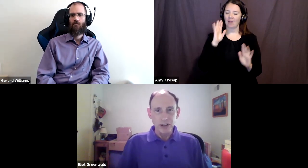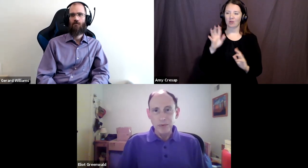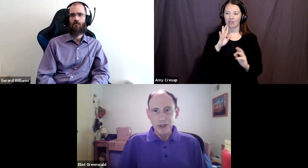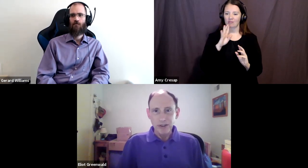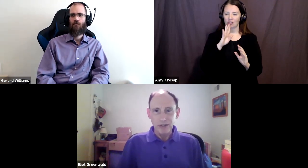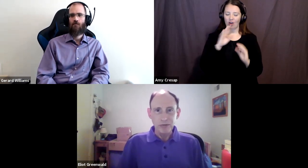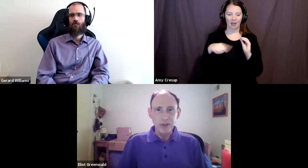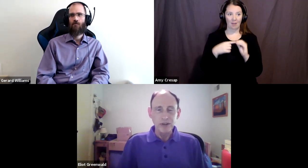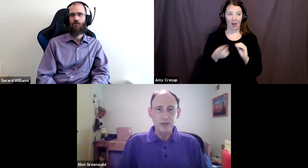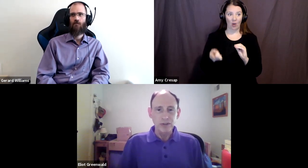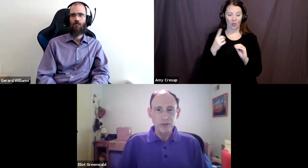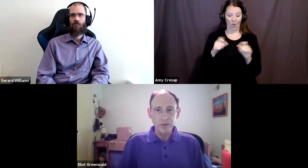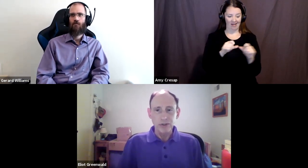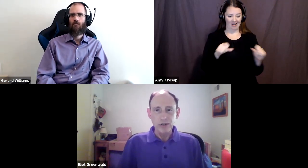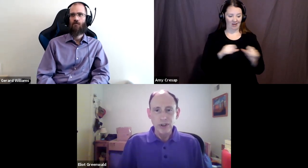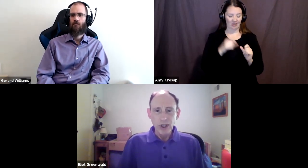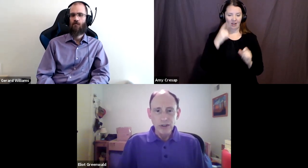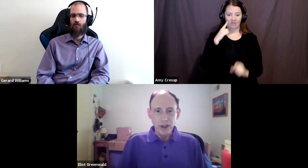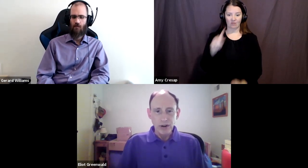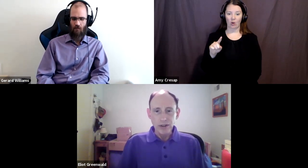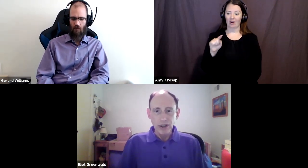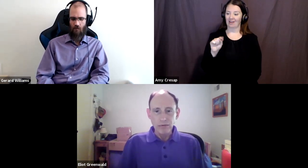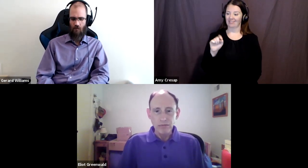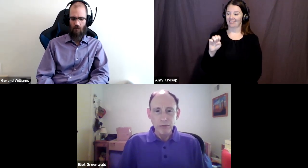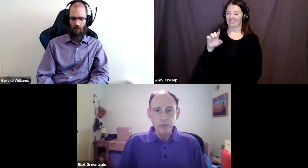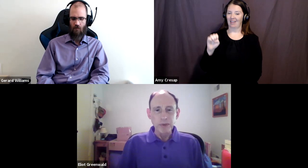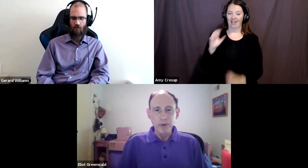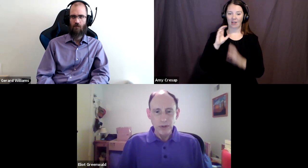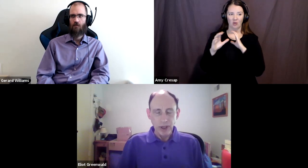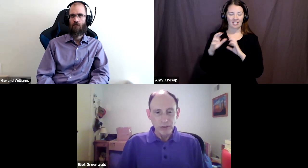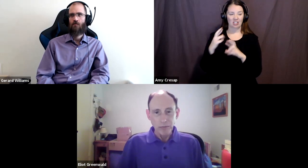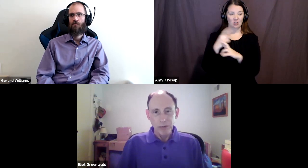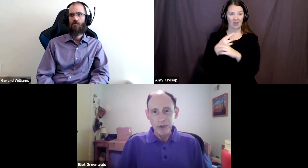of Telecommunications Relay Service which is the area that most people -- number of